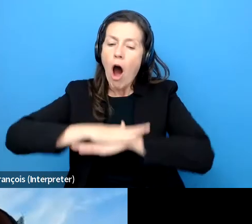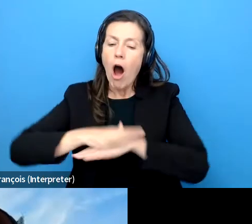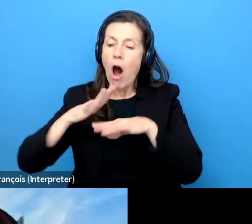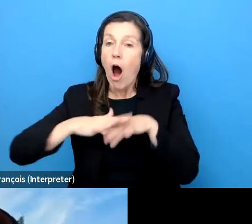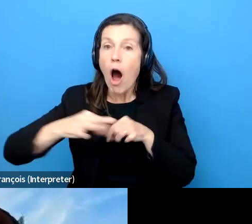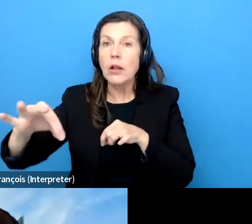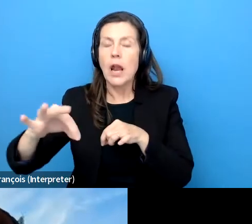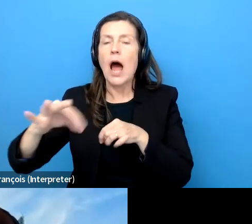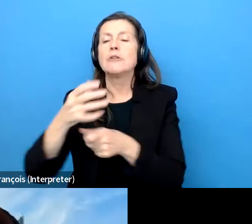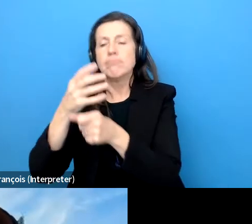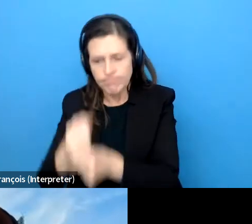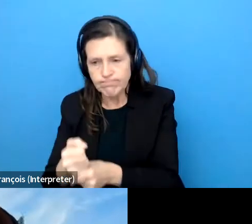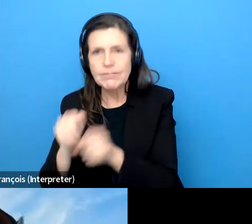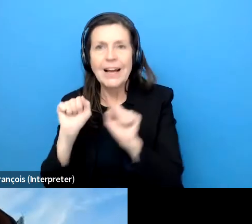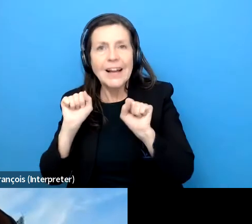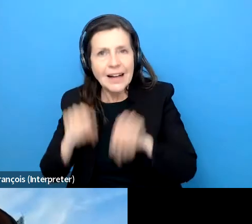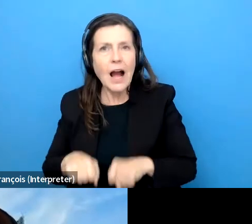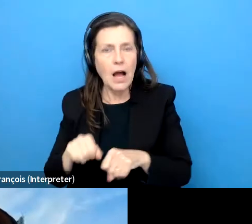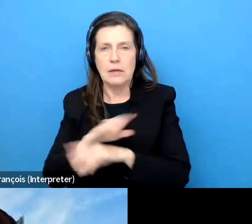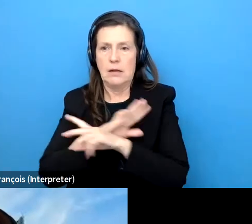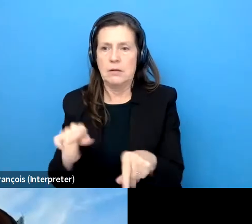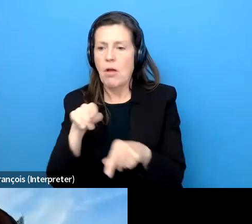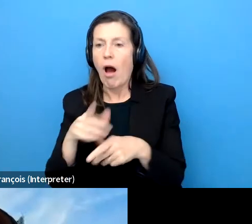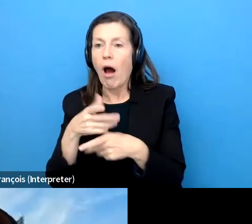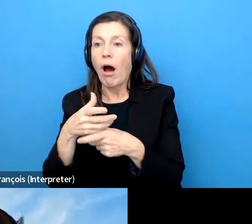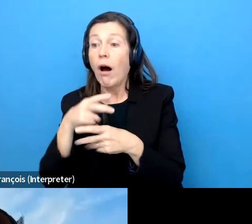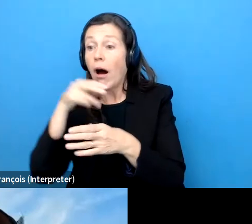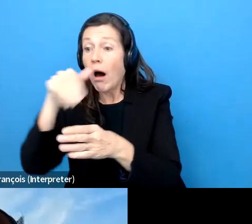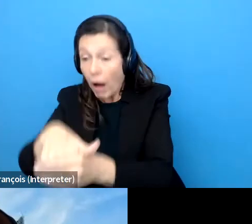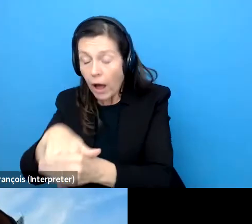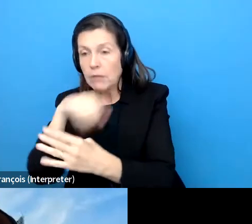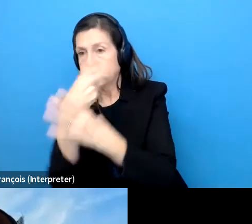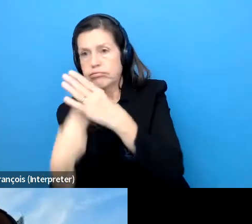giving the possibility for illegal activities